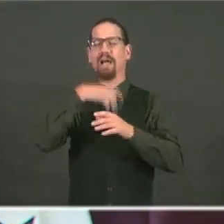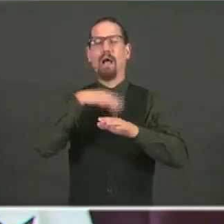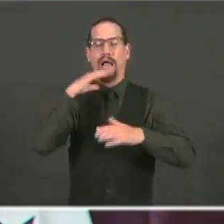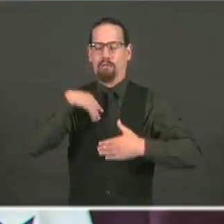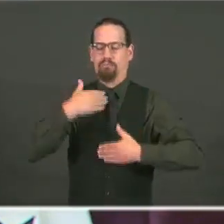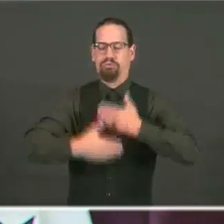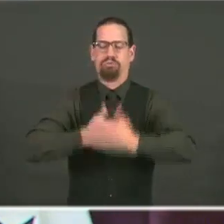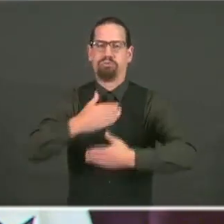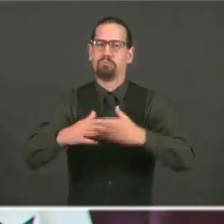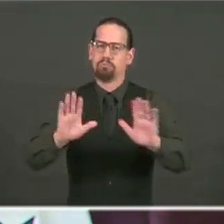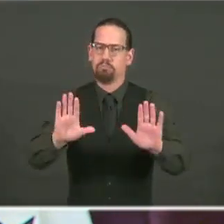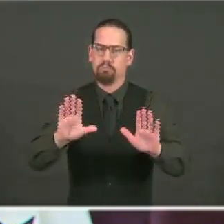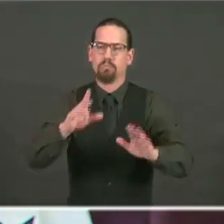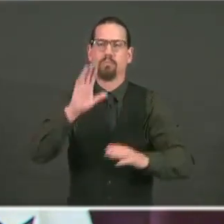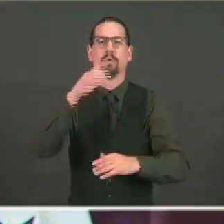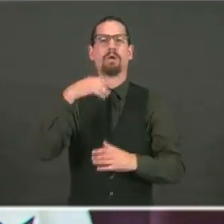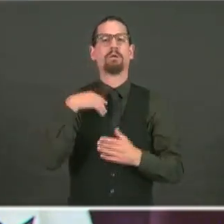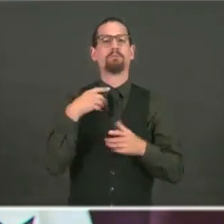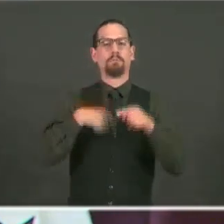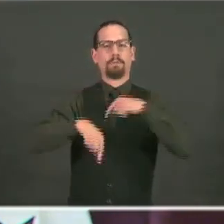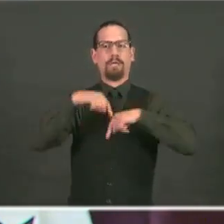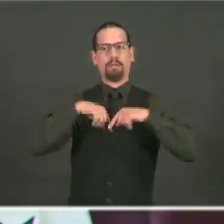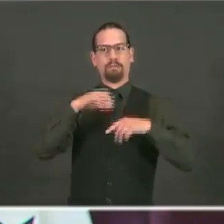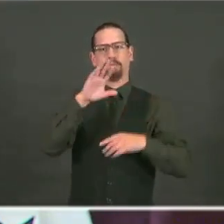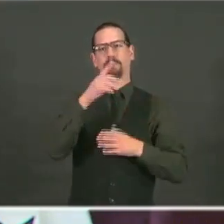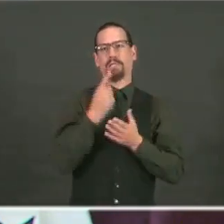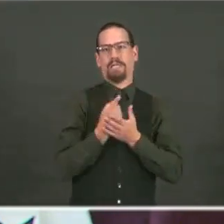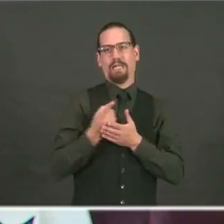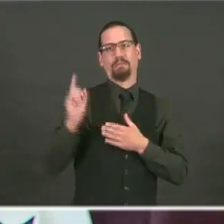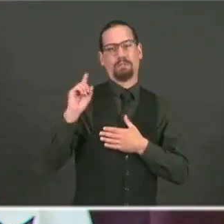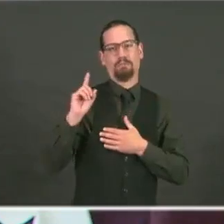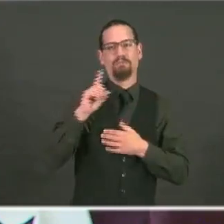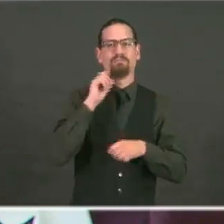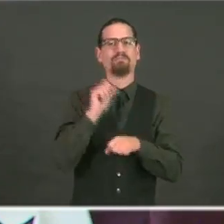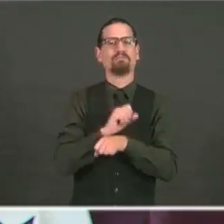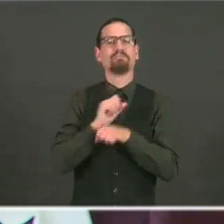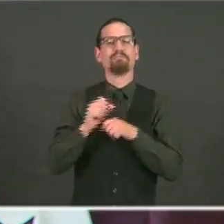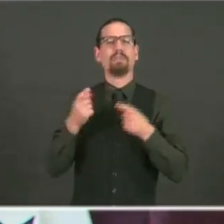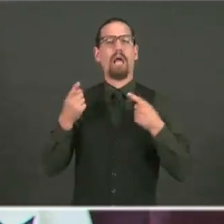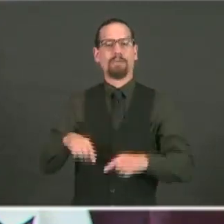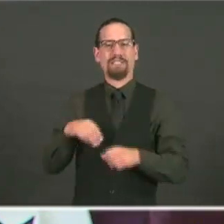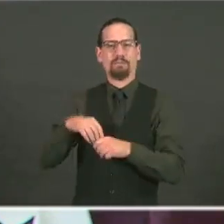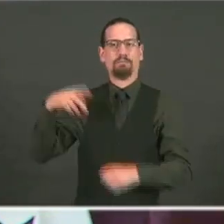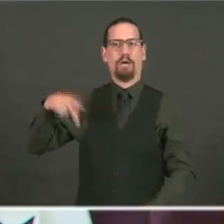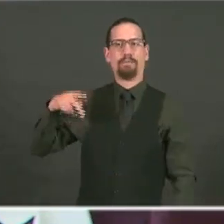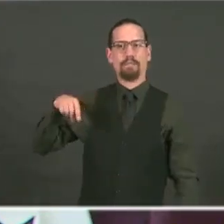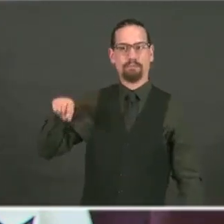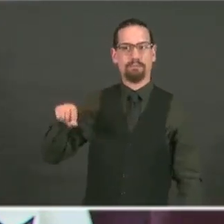IT IS SUPPOSED TO WORK. LAST WEEK WE HAD AN INCIDENT IN